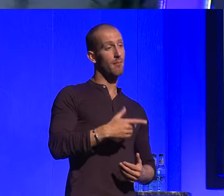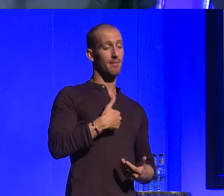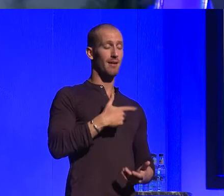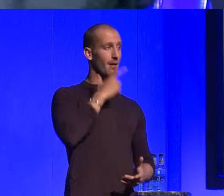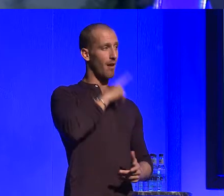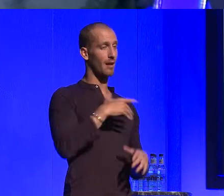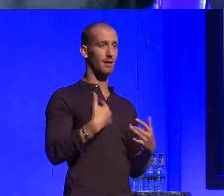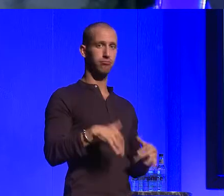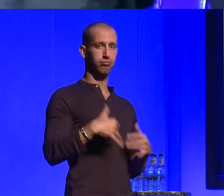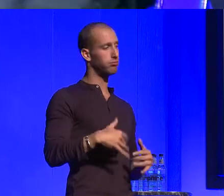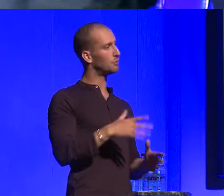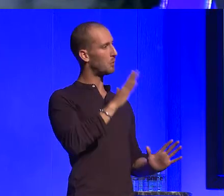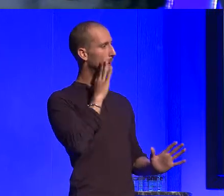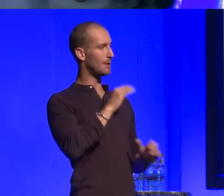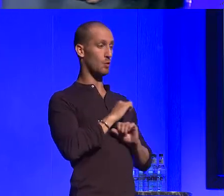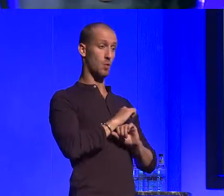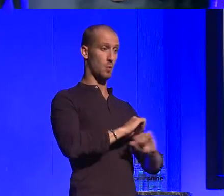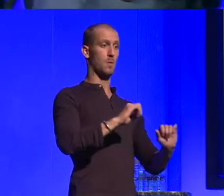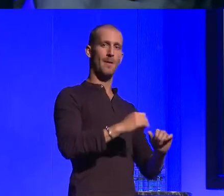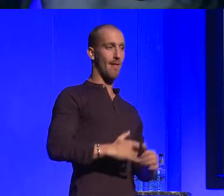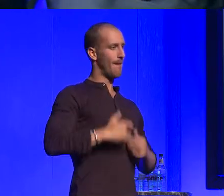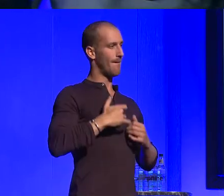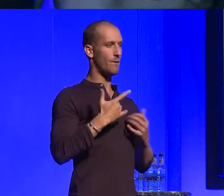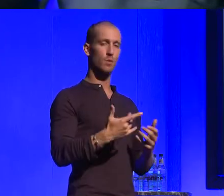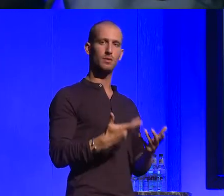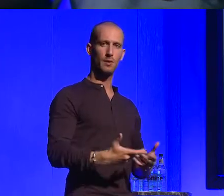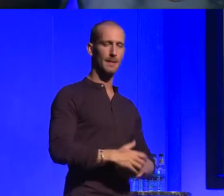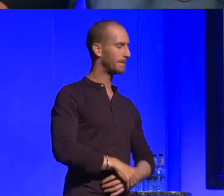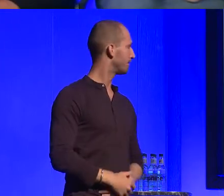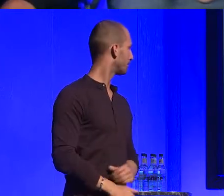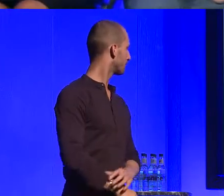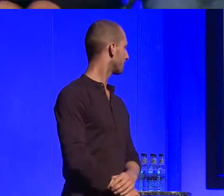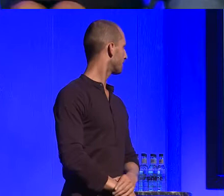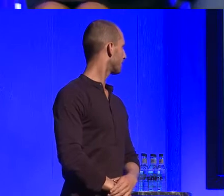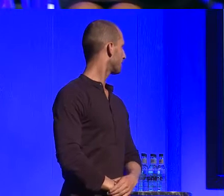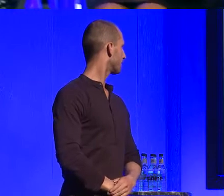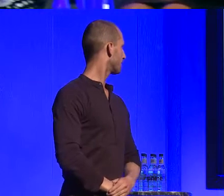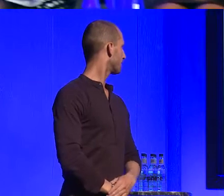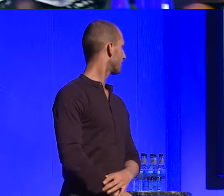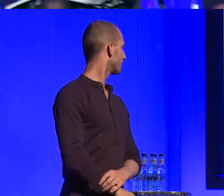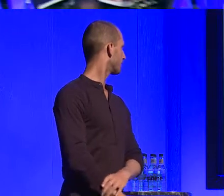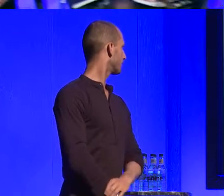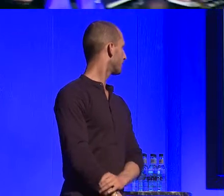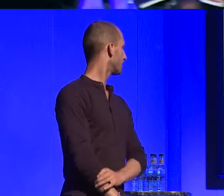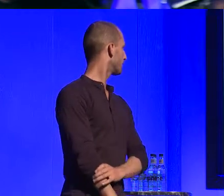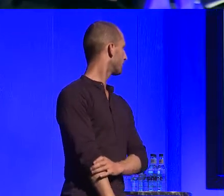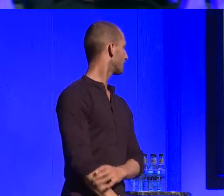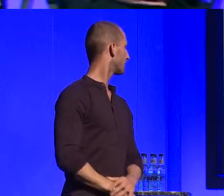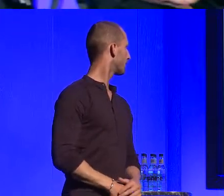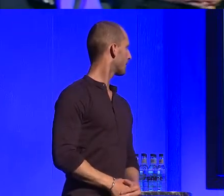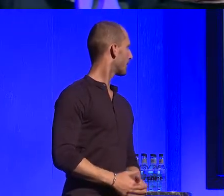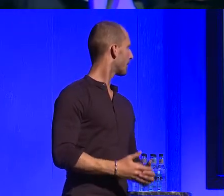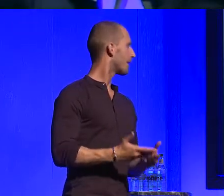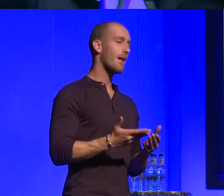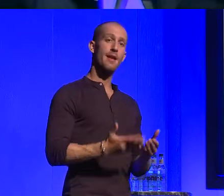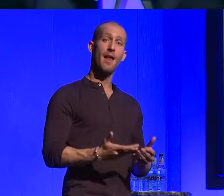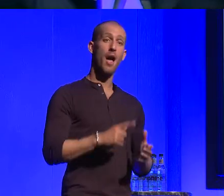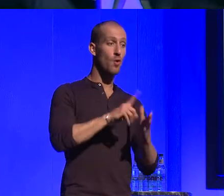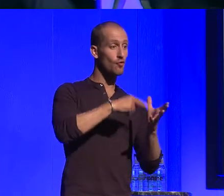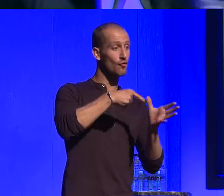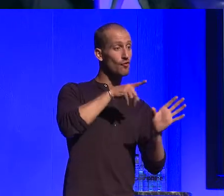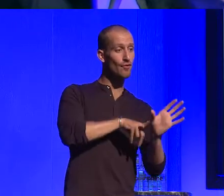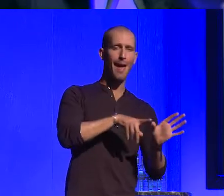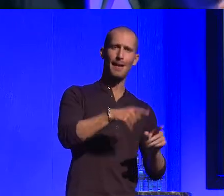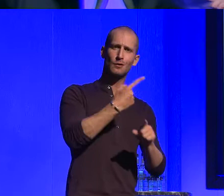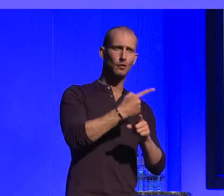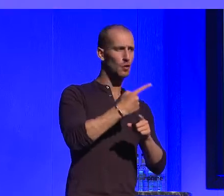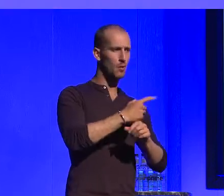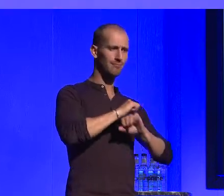Olivia Butterworth: Thanks very much, Paula.